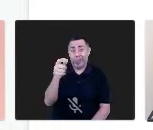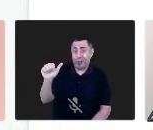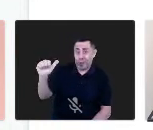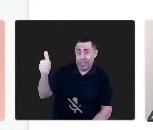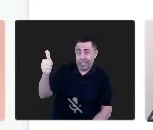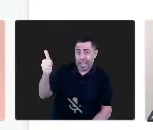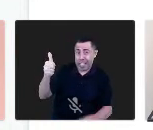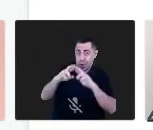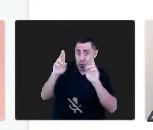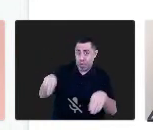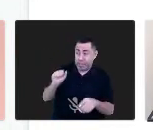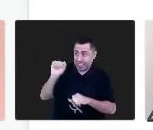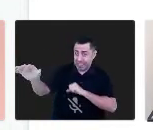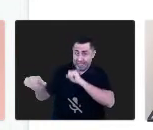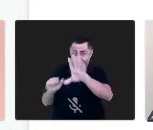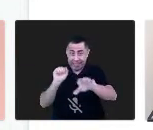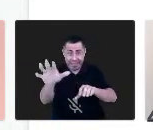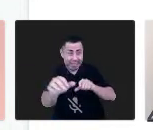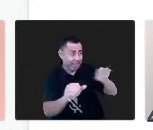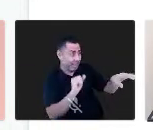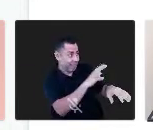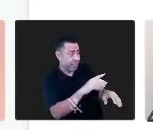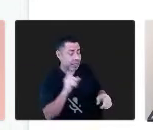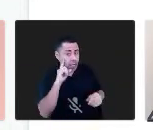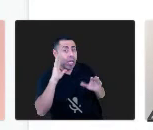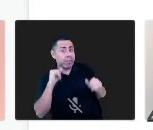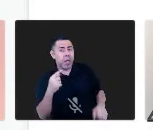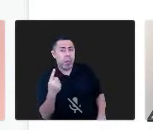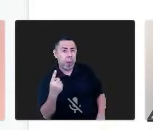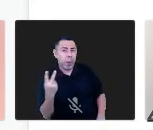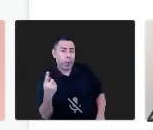so ten twenty percent is is good thirty percent is great you know as you're doing fantastic